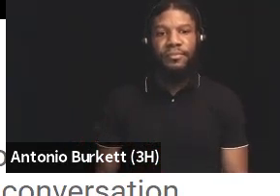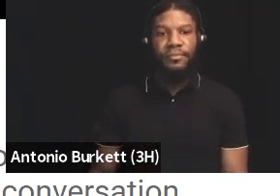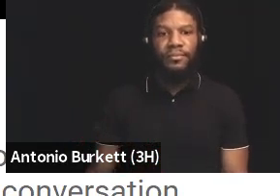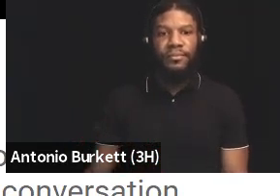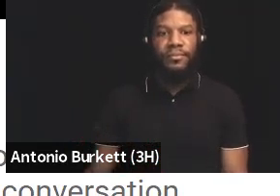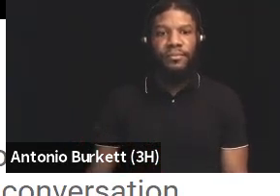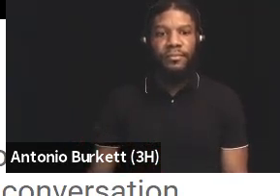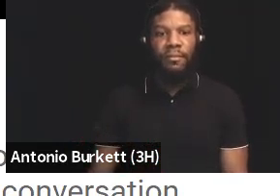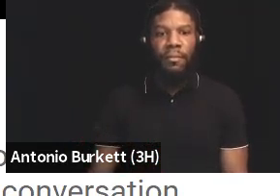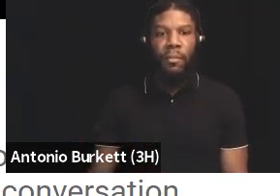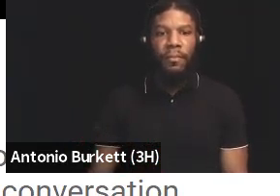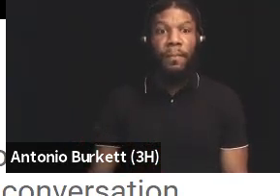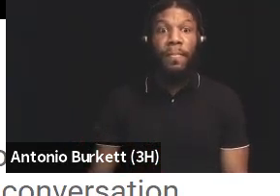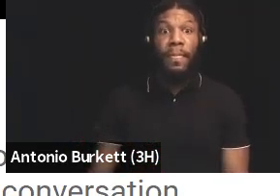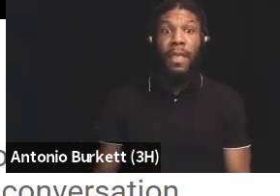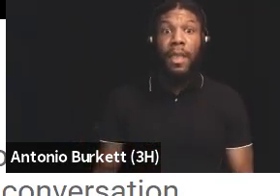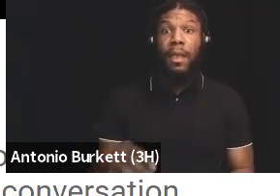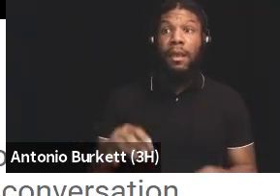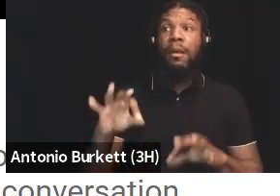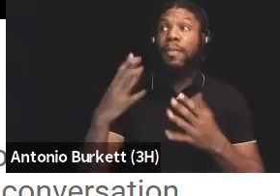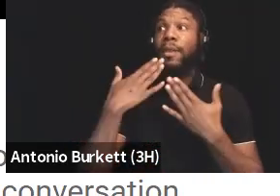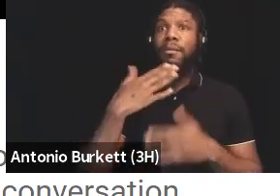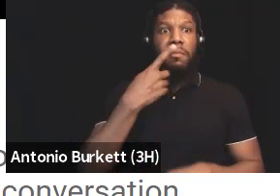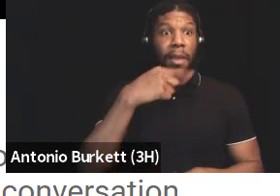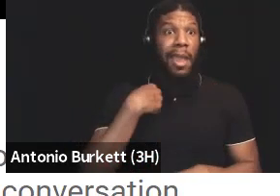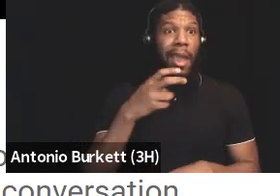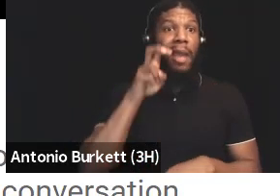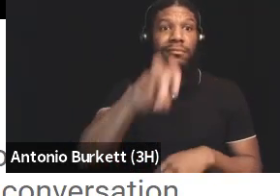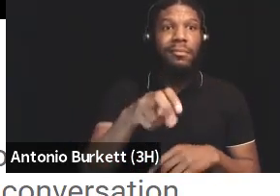[Ruth] If you don't, I don't mind jumping in. I'm also very talkative so you know, please